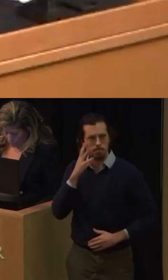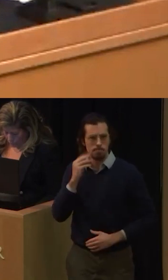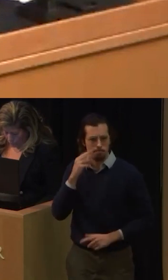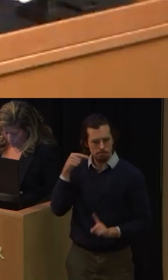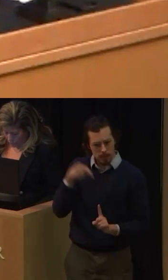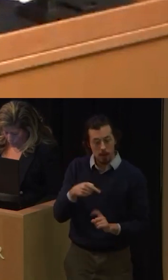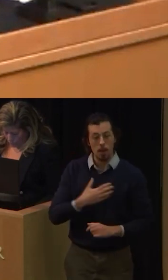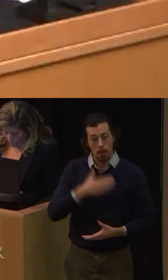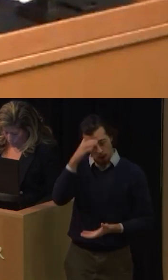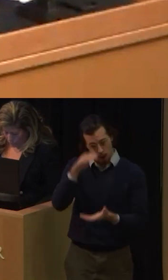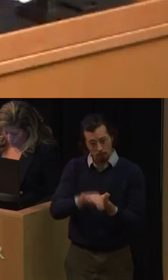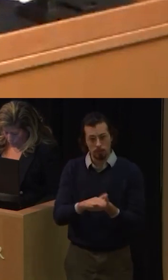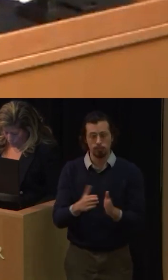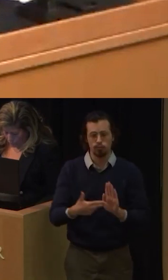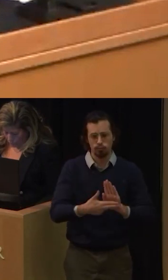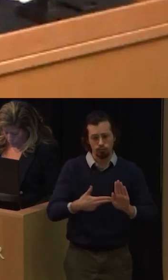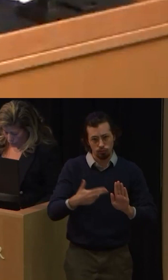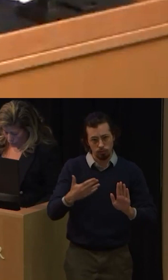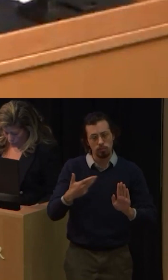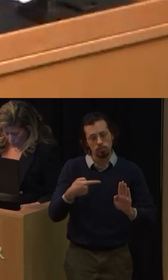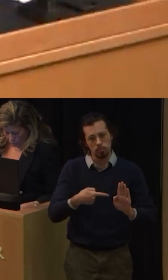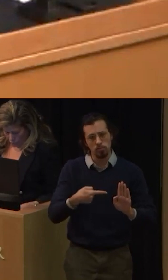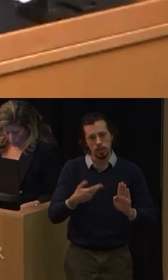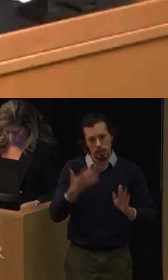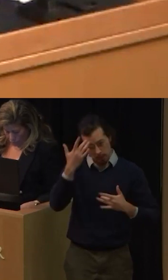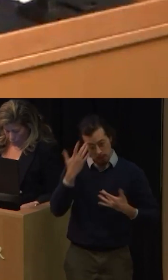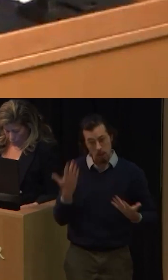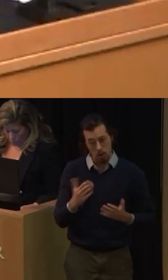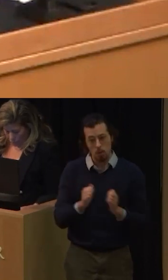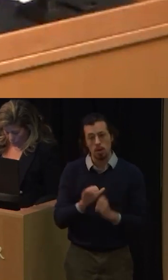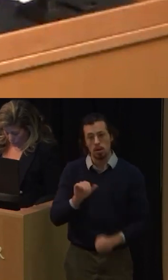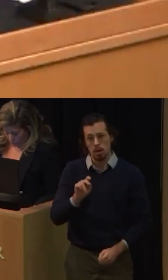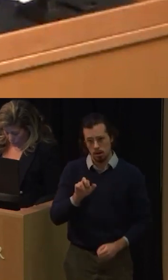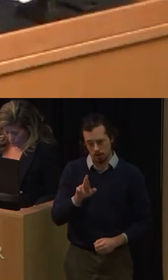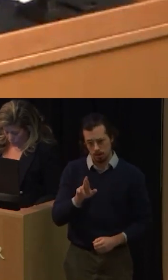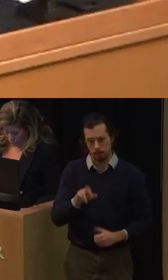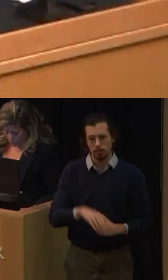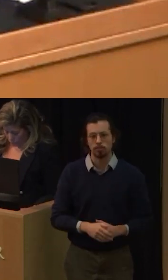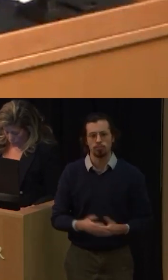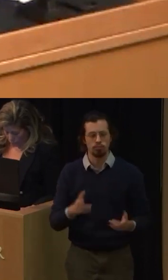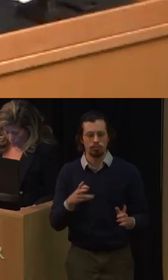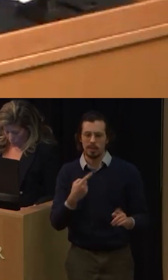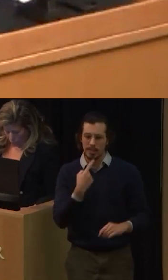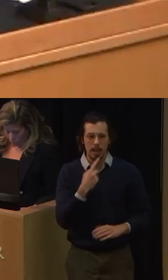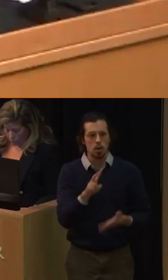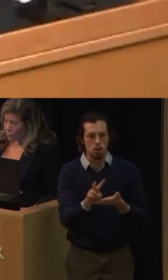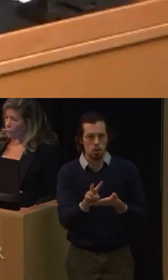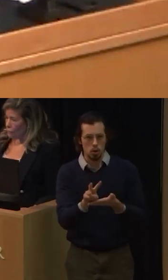My husband was diagnosed here with cancer and given two weeks to live 22 years ago.